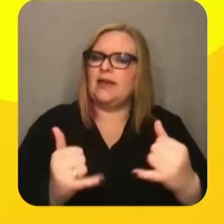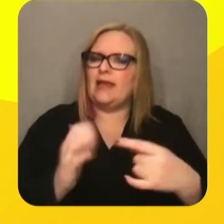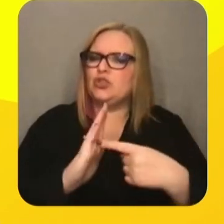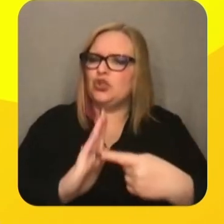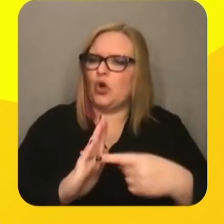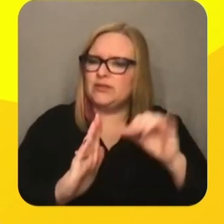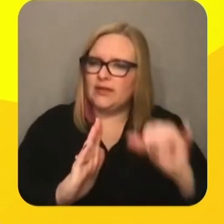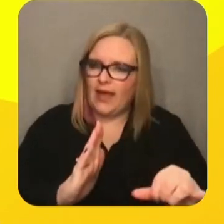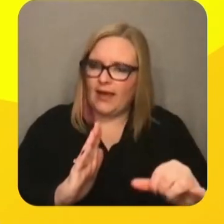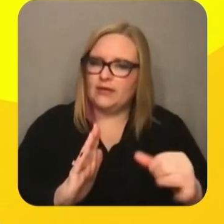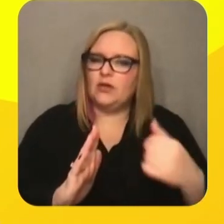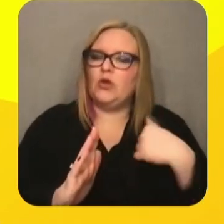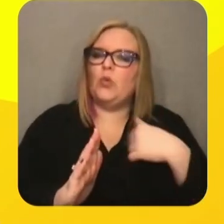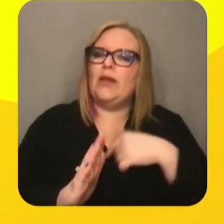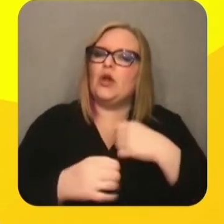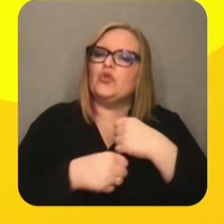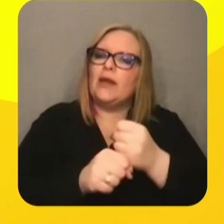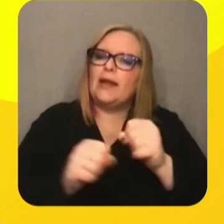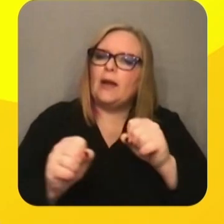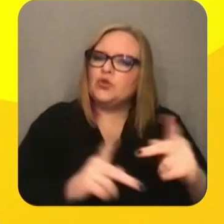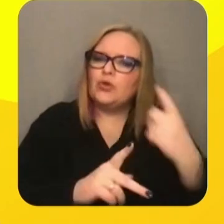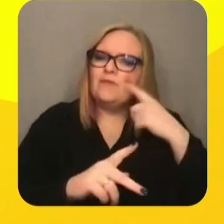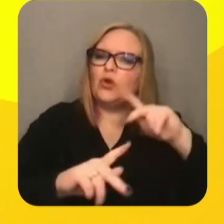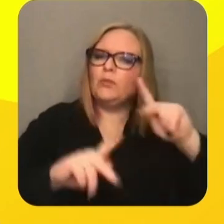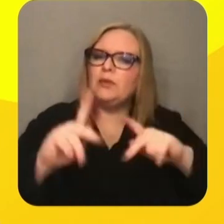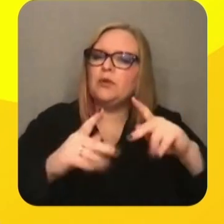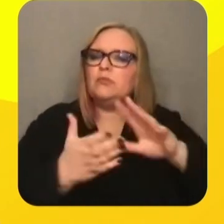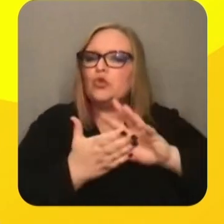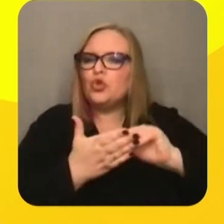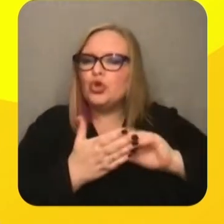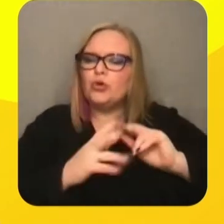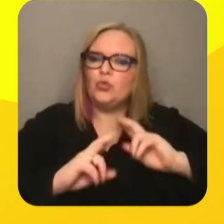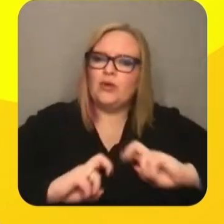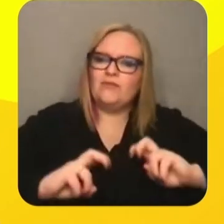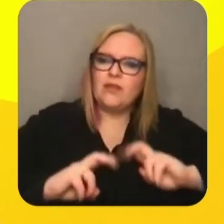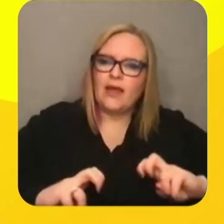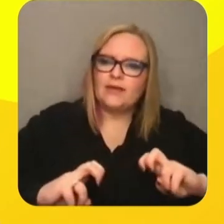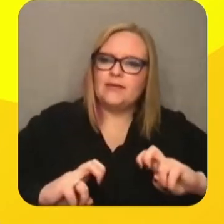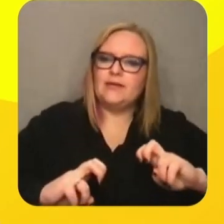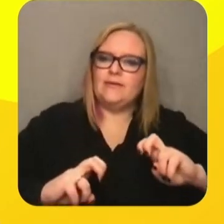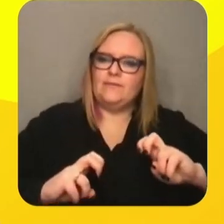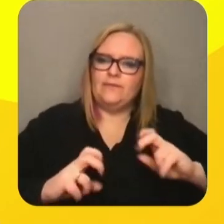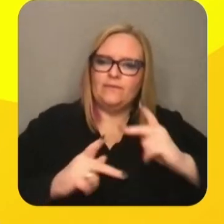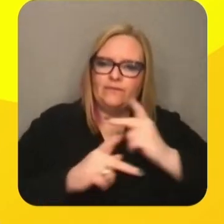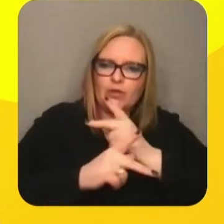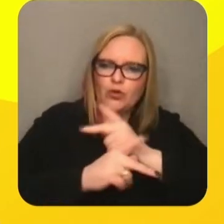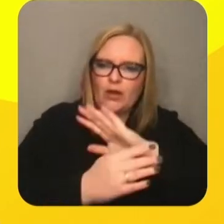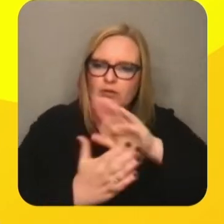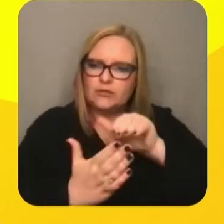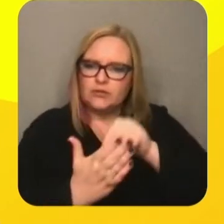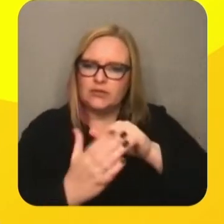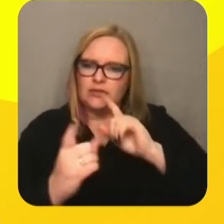people to learn and reflect and find their center within the conversation as individuals but as organizations.